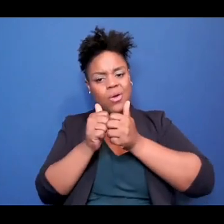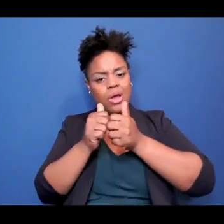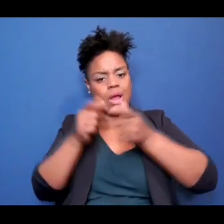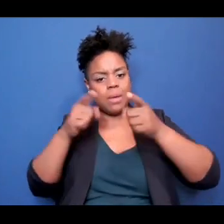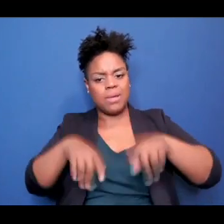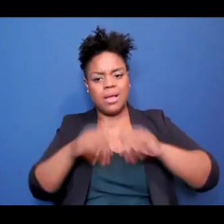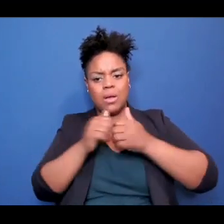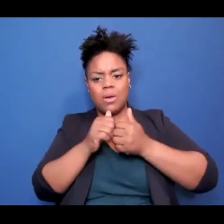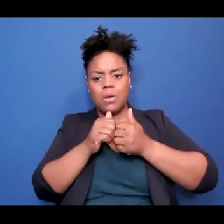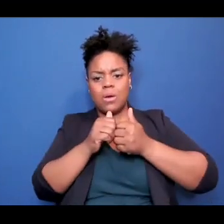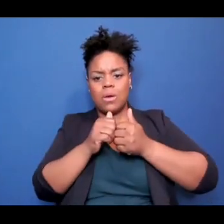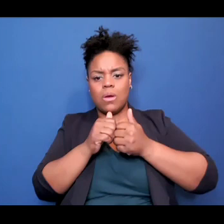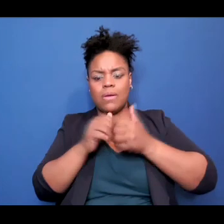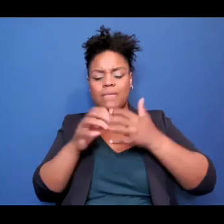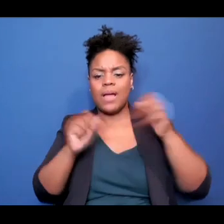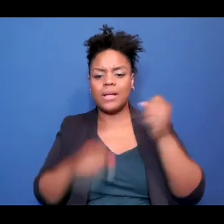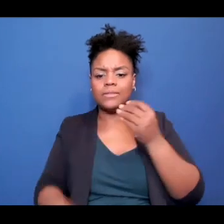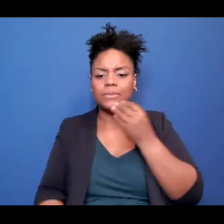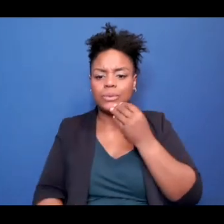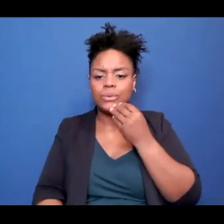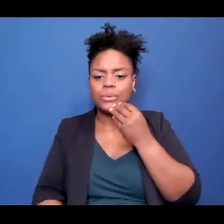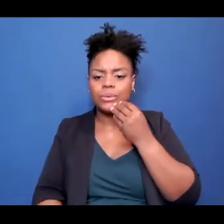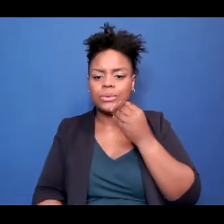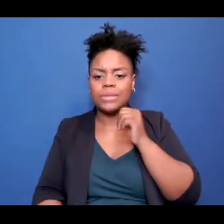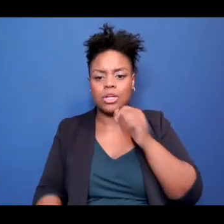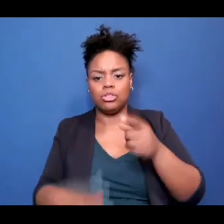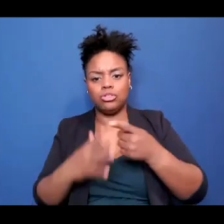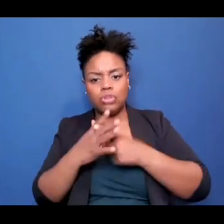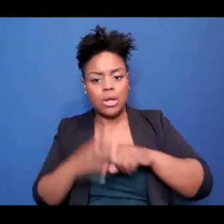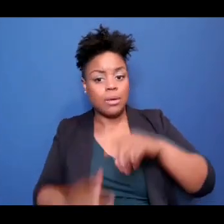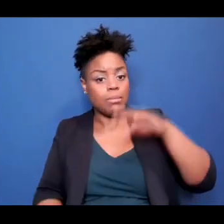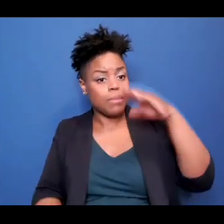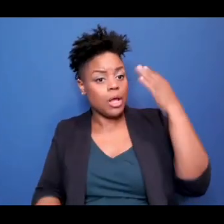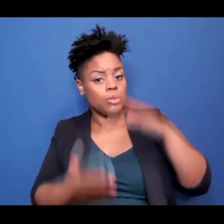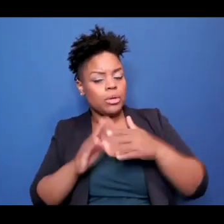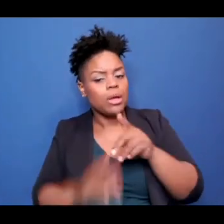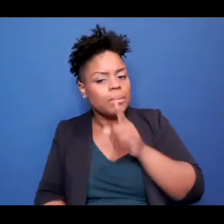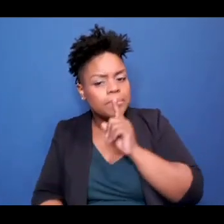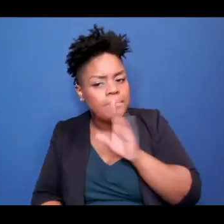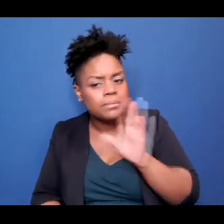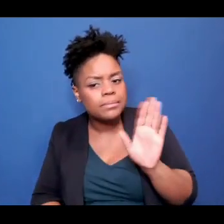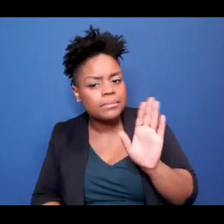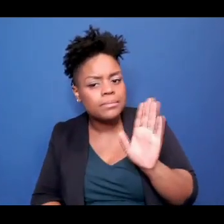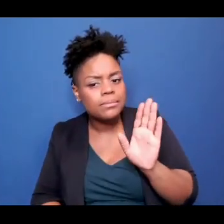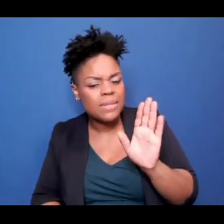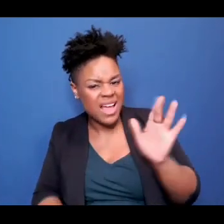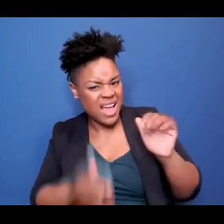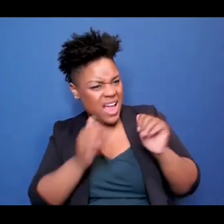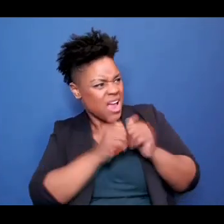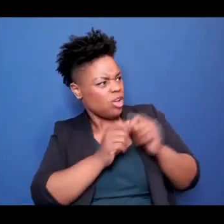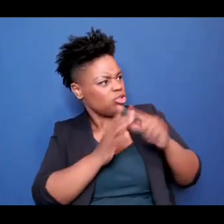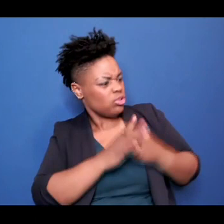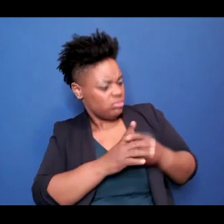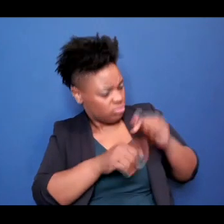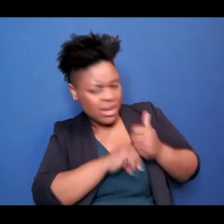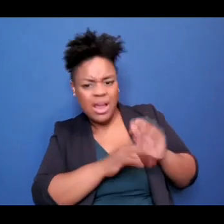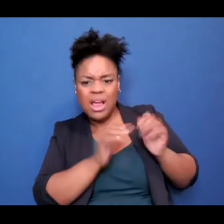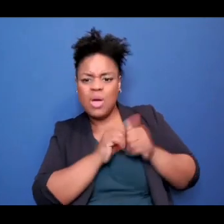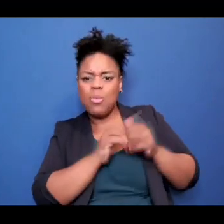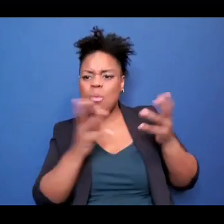PATTERNS COME TO PASS? BECAUSE FAST FOOD DID NOT LOCATE IN BLACK NEIGHBORHOODS WHEN IT FIRST BEGAN, SO WHAT WAS THE